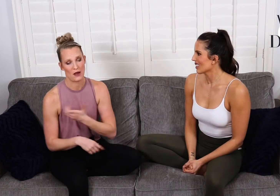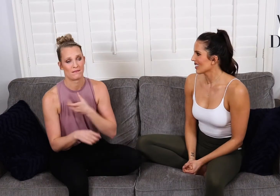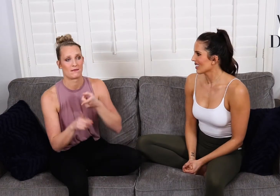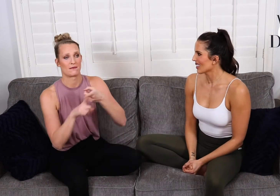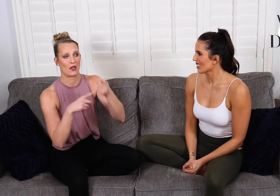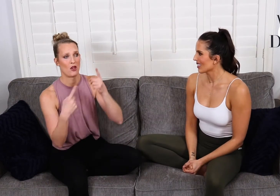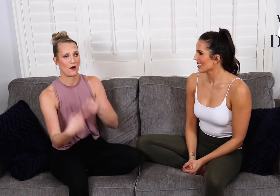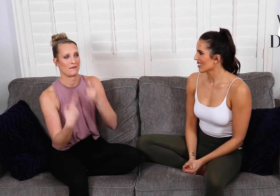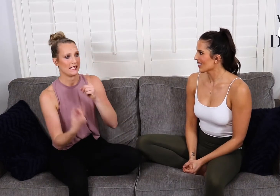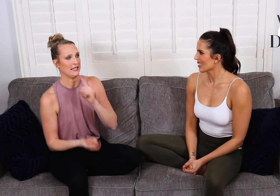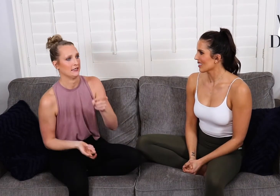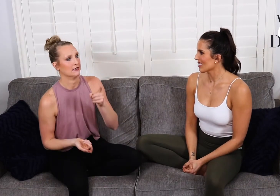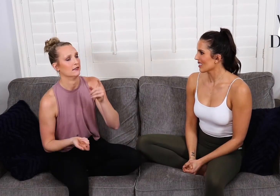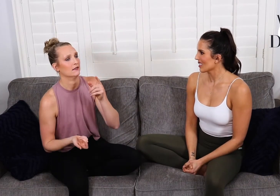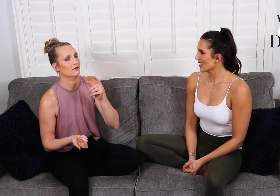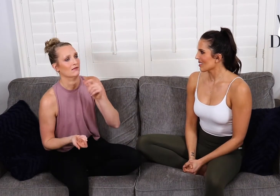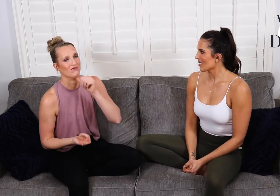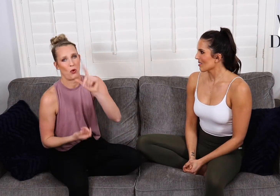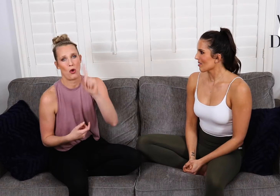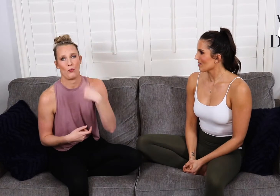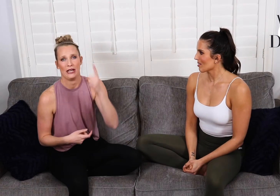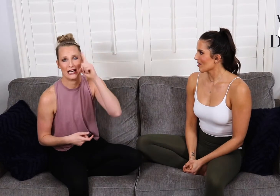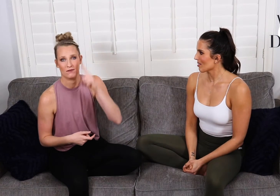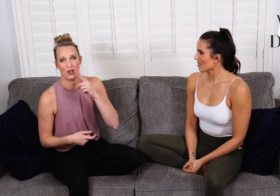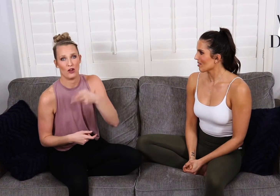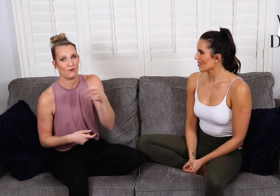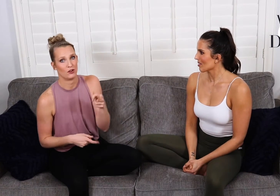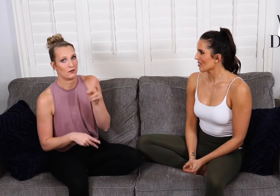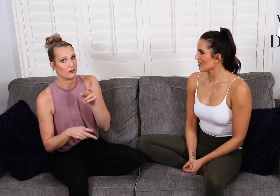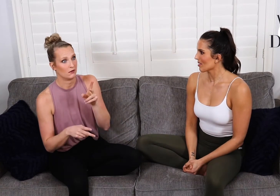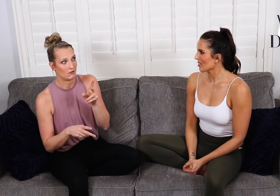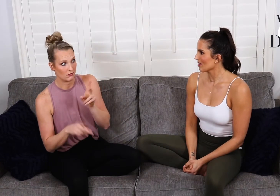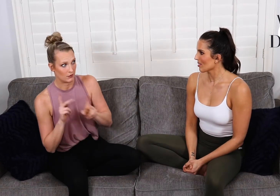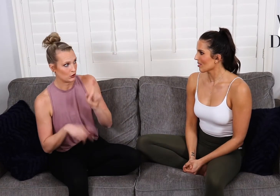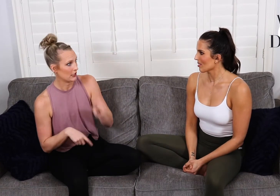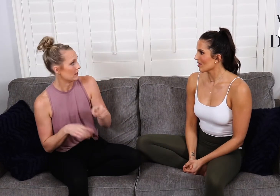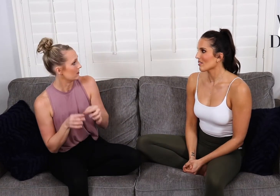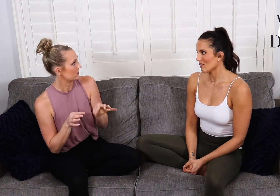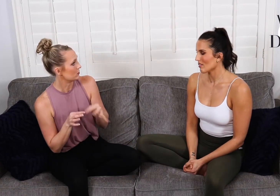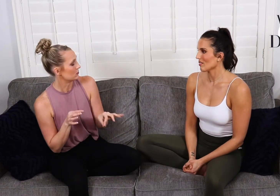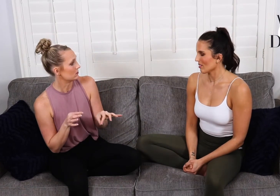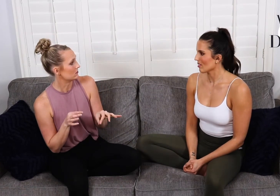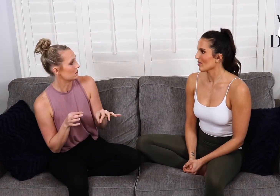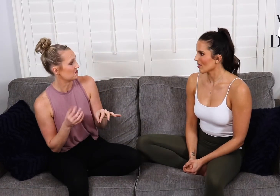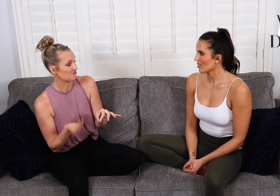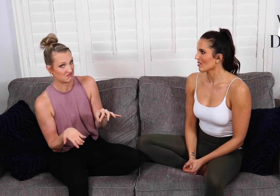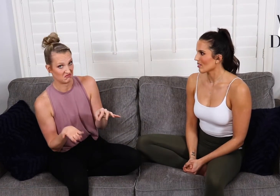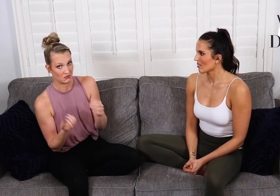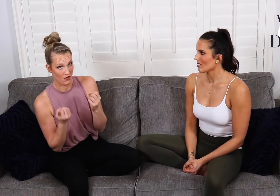Our main argument is: Deaf and hard-of-hearing people are not the only ones that need captioning. There's